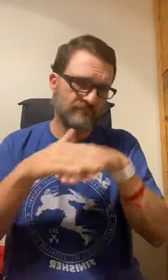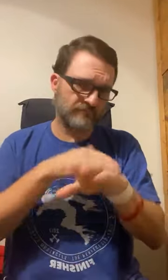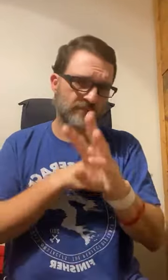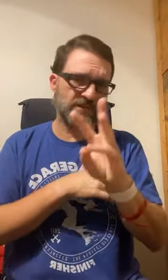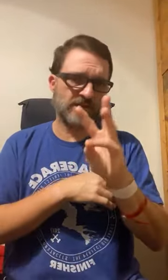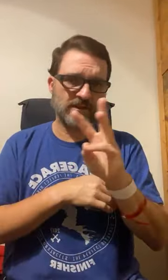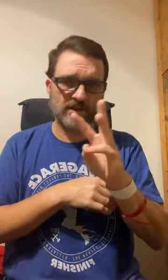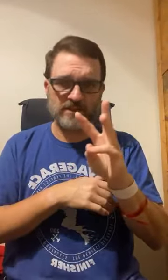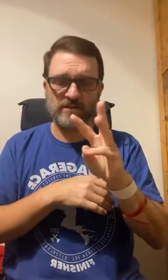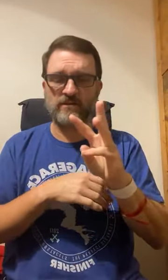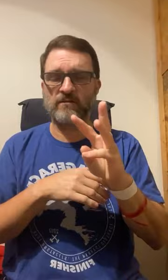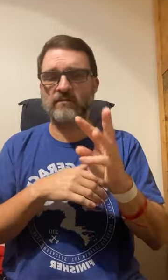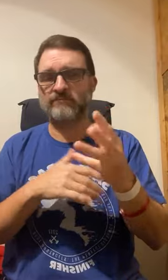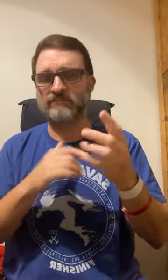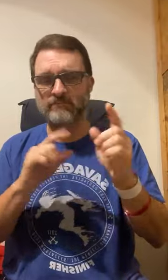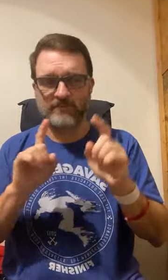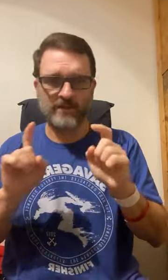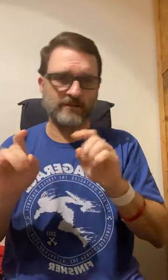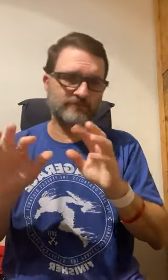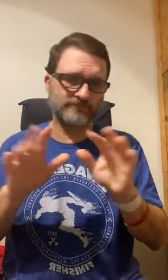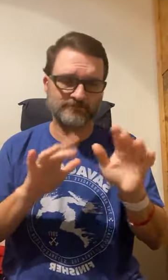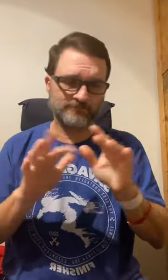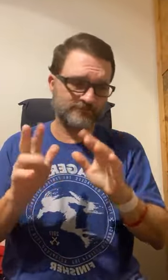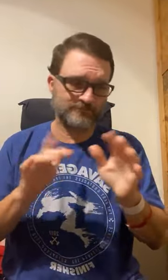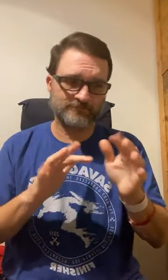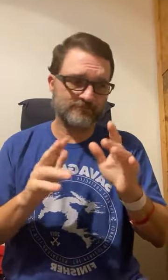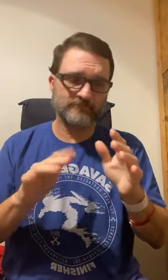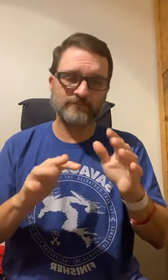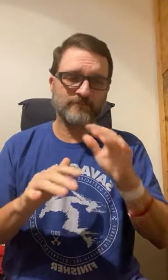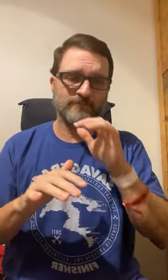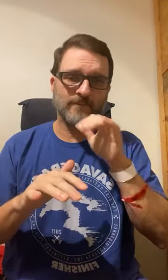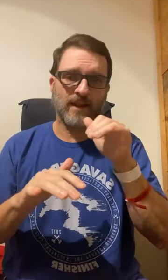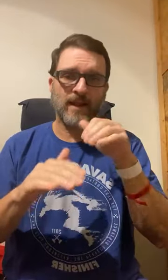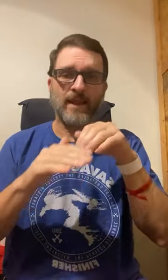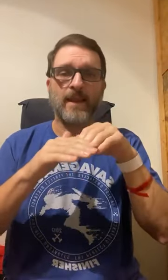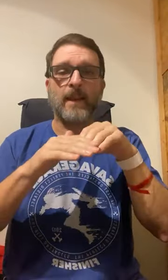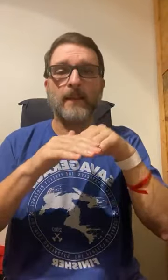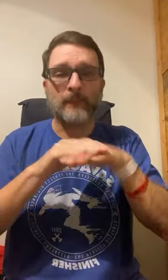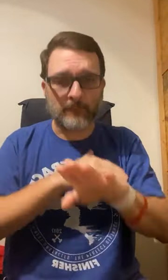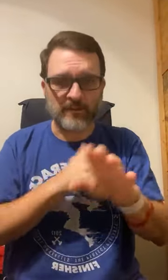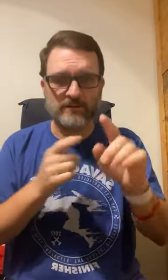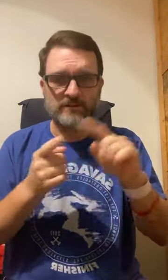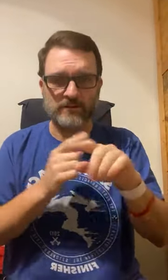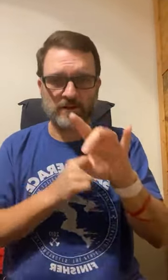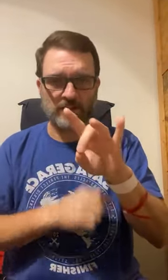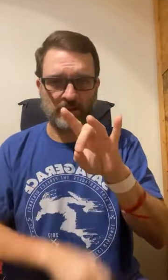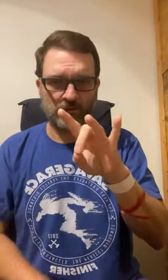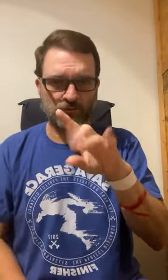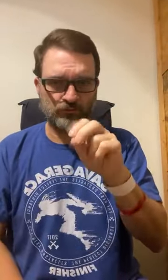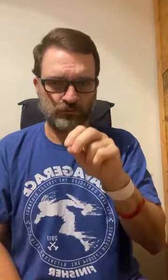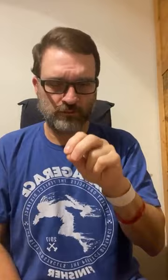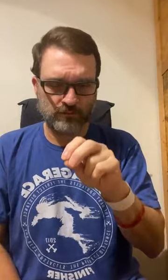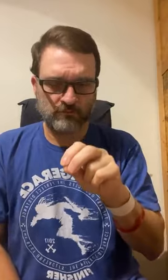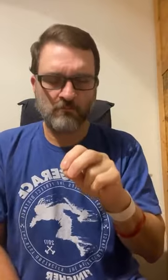I went in at 6 am and went through the testing procedures I wasn't officially admitted until 8:30